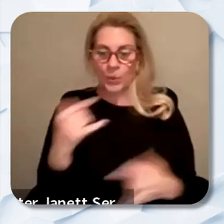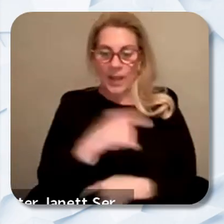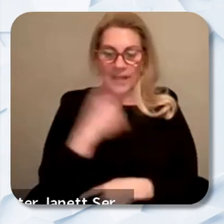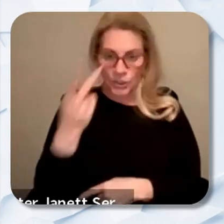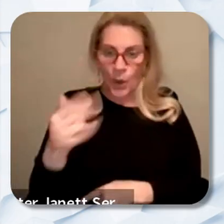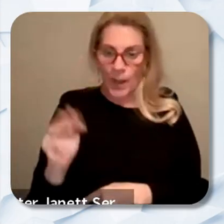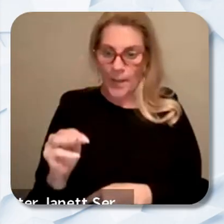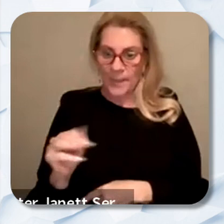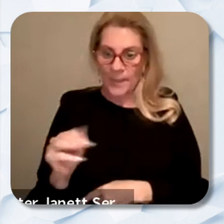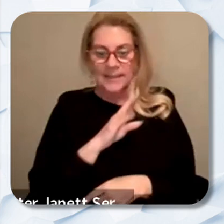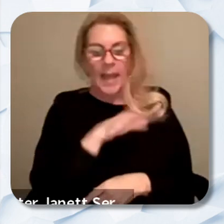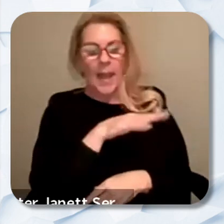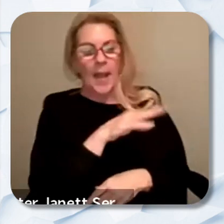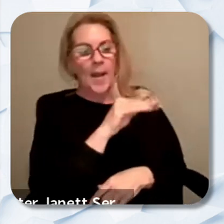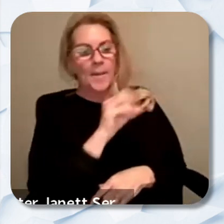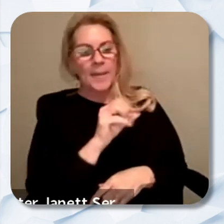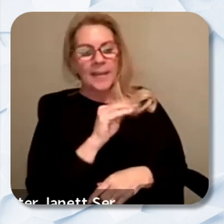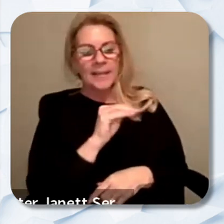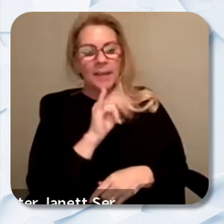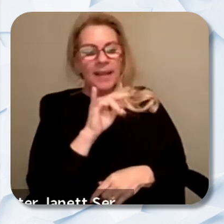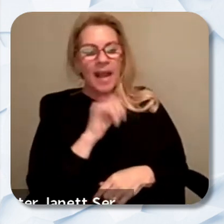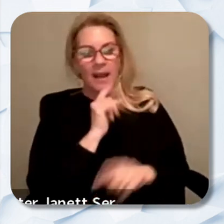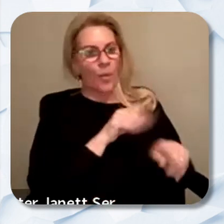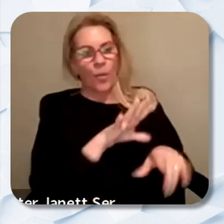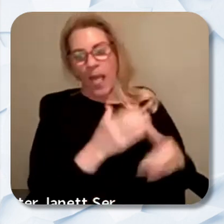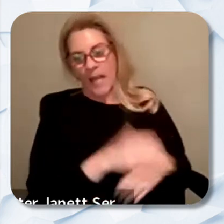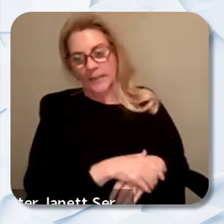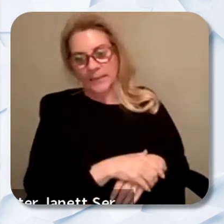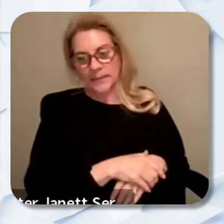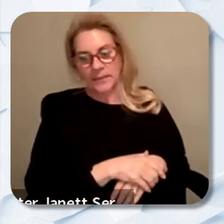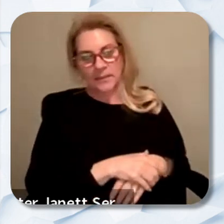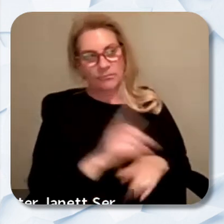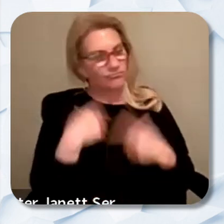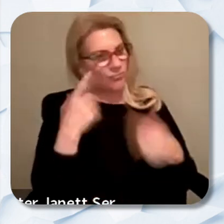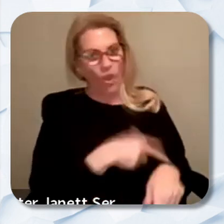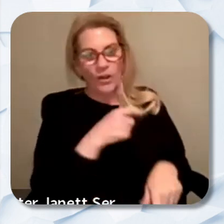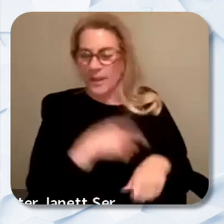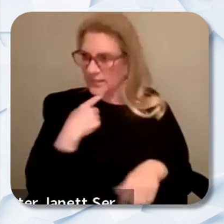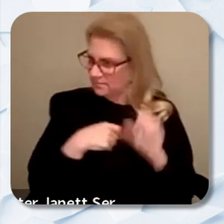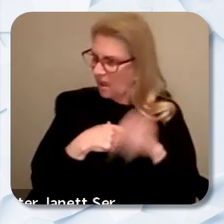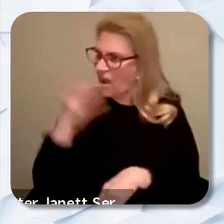like “Miss McInnish I haven't been to your CLASS in in a long time.” And I said “Yeah I know.” I'm